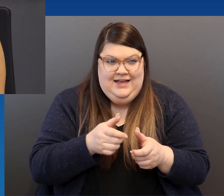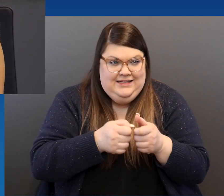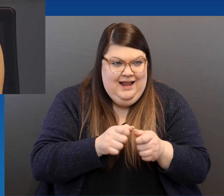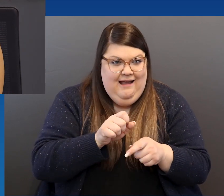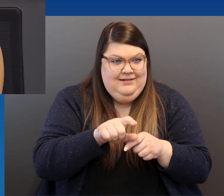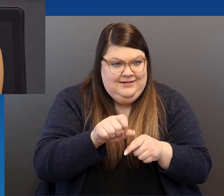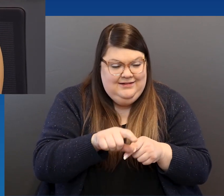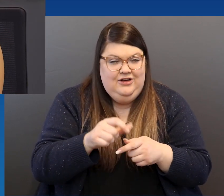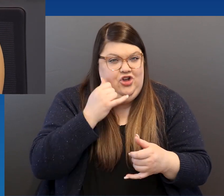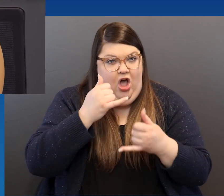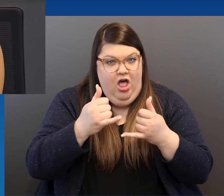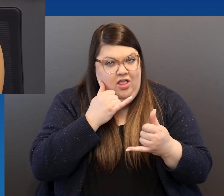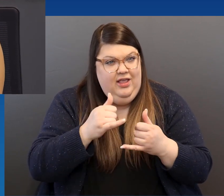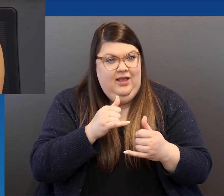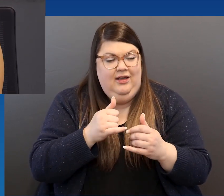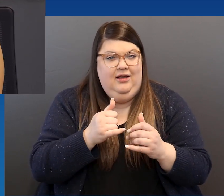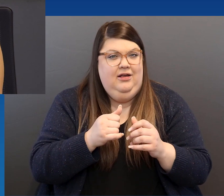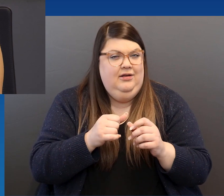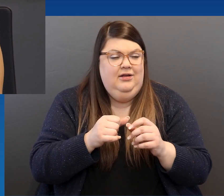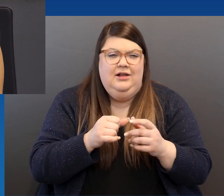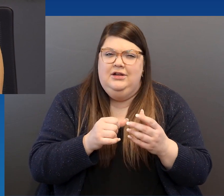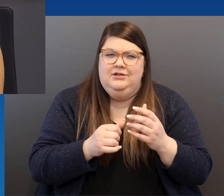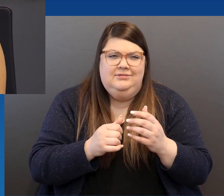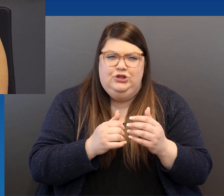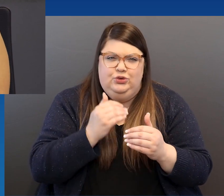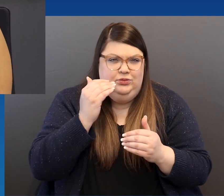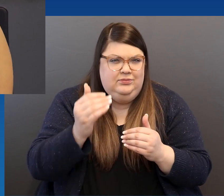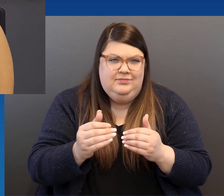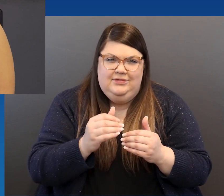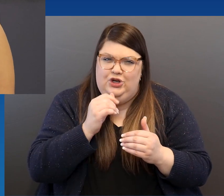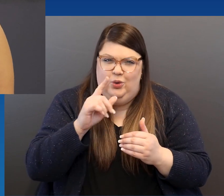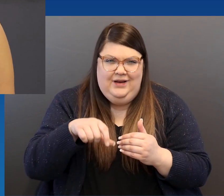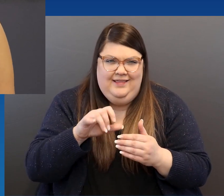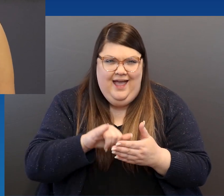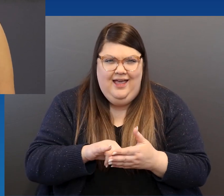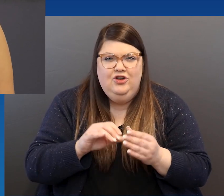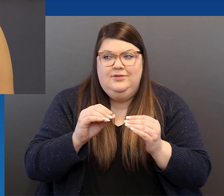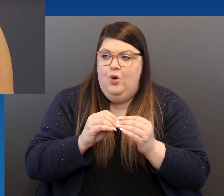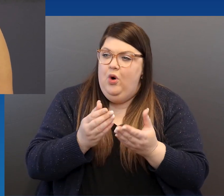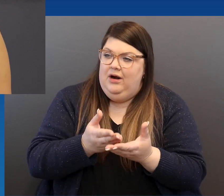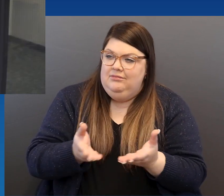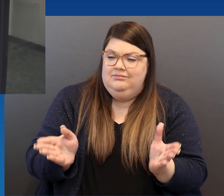Like no one needs that. There's other things in life than just that one person that you're with.